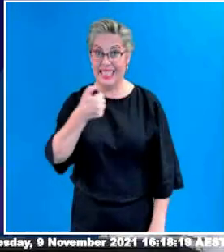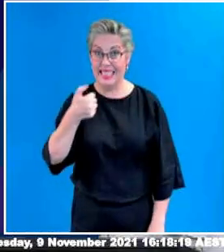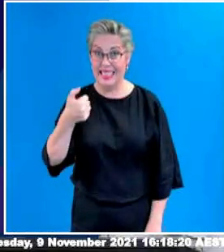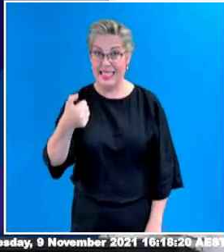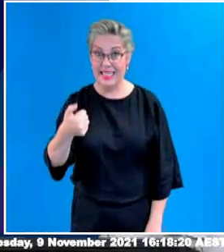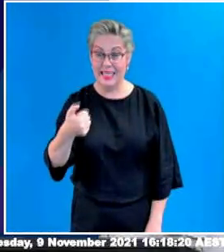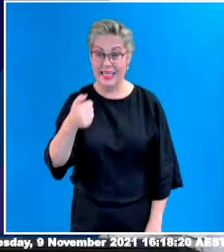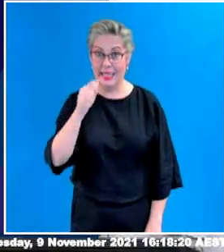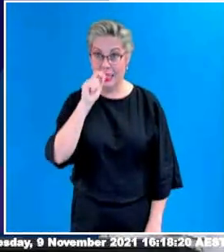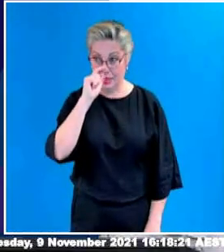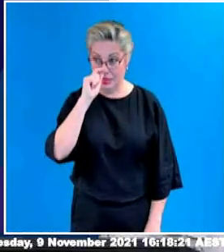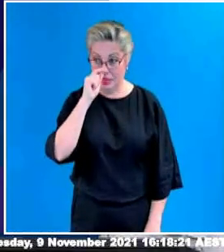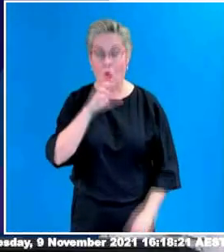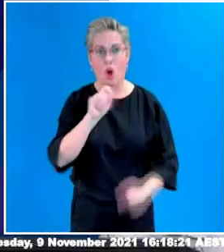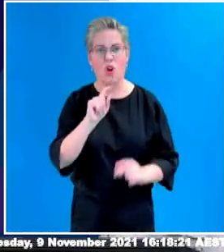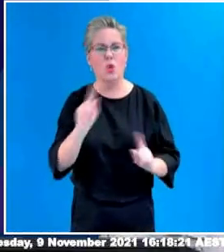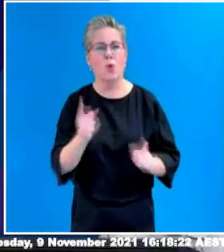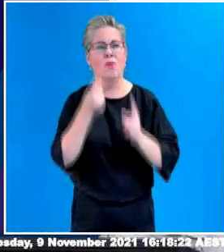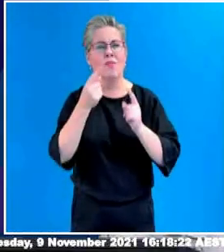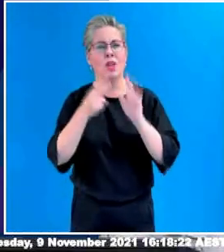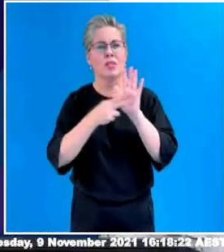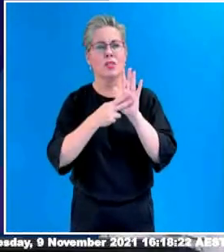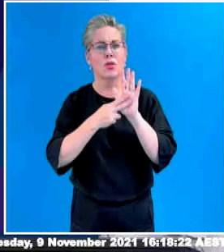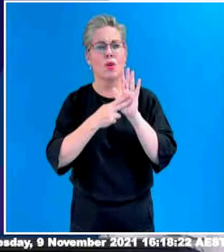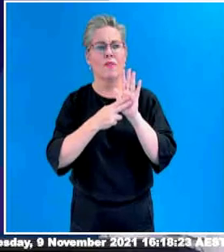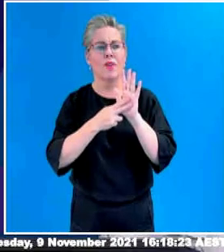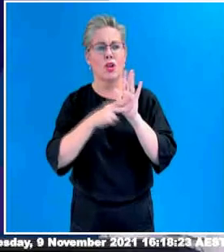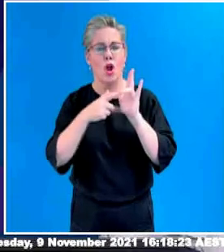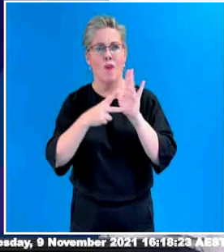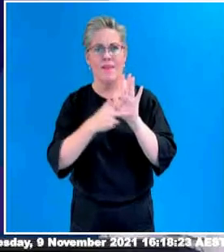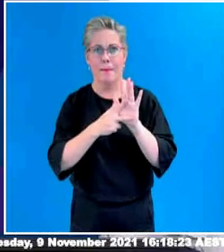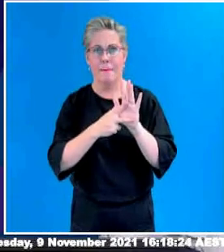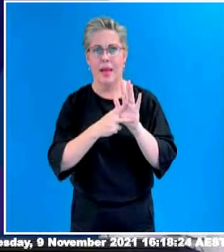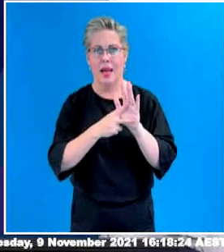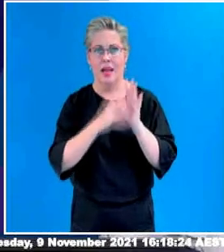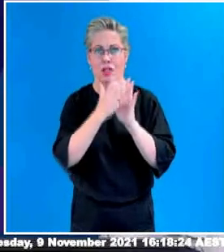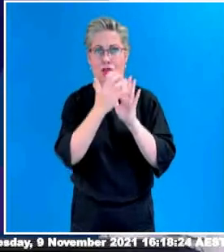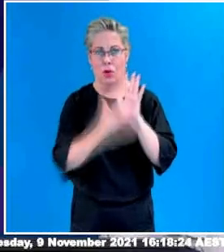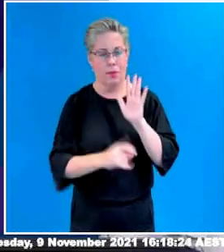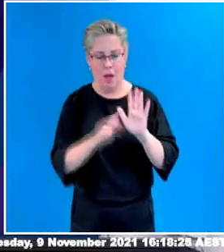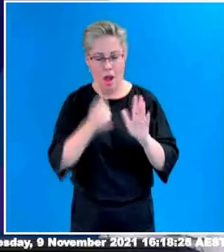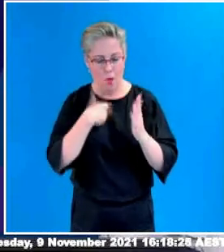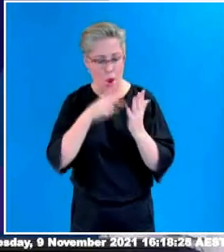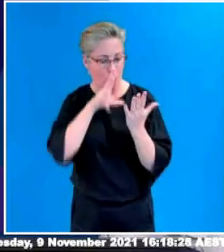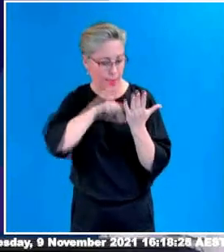30 November --- I'm not going to read it out, but I will just read out